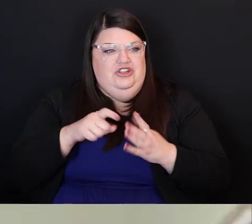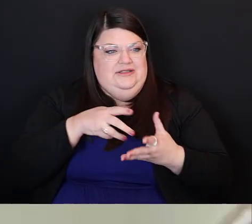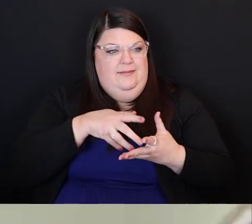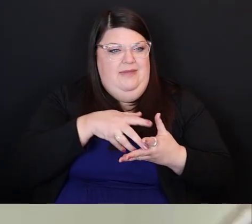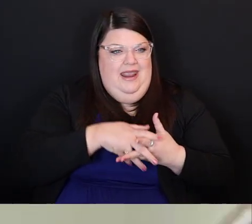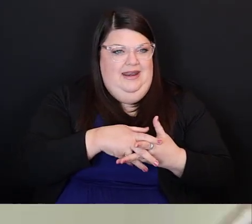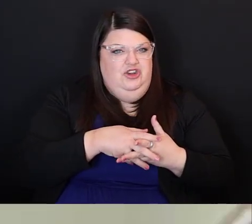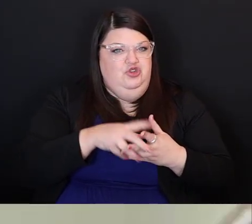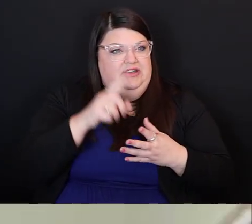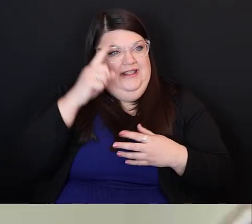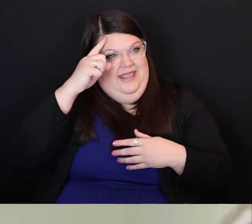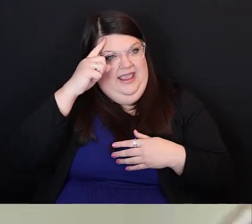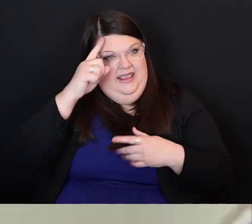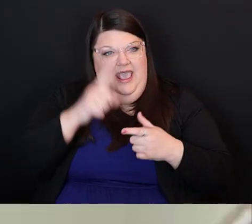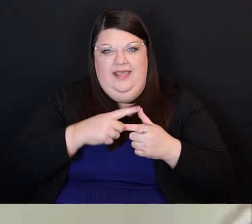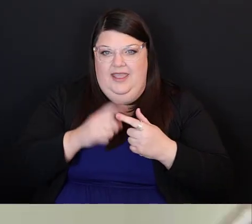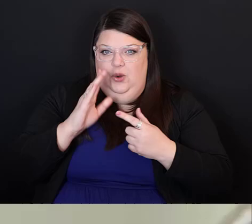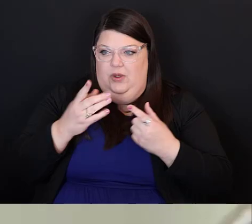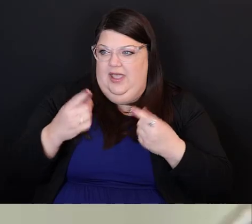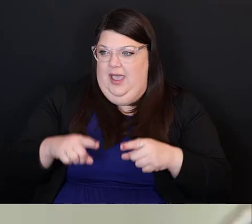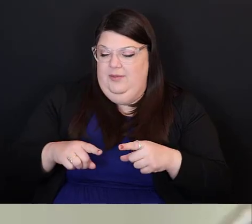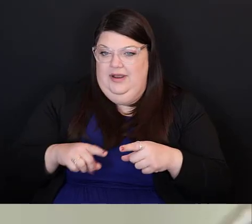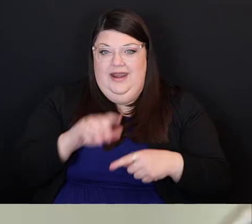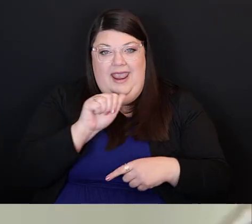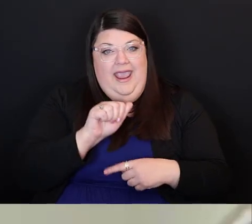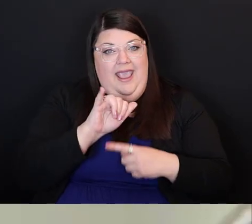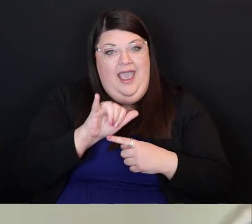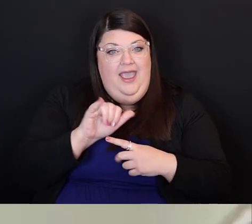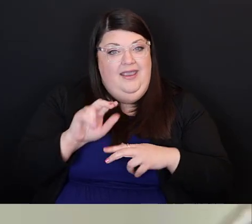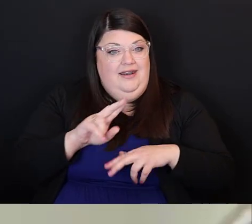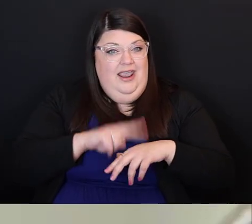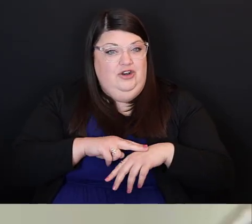AI and art and natural language models move us towards this place where you